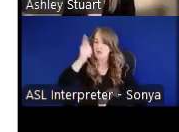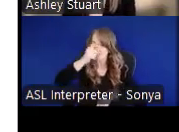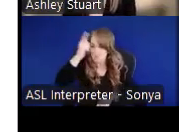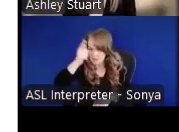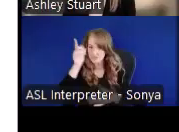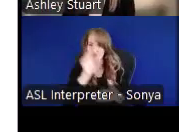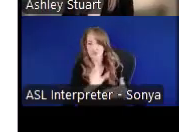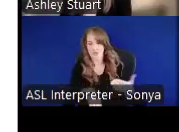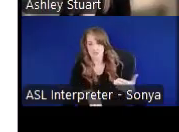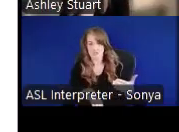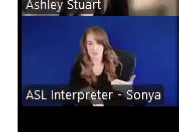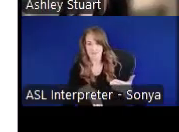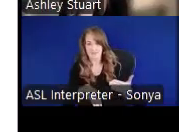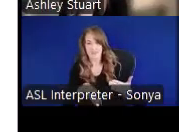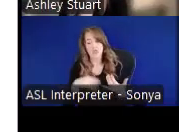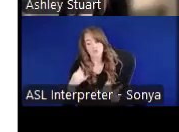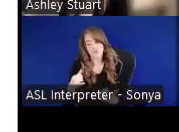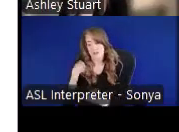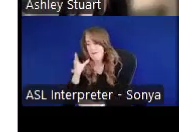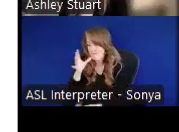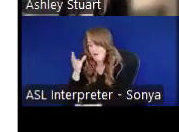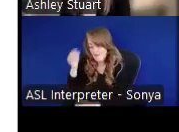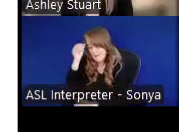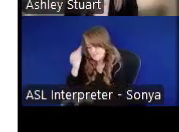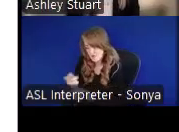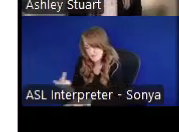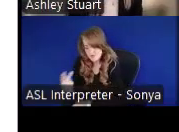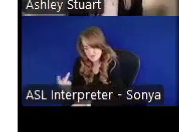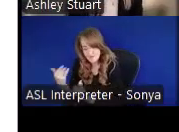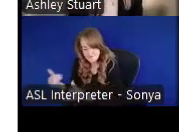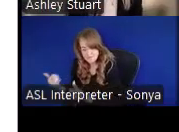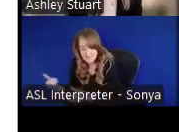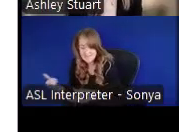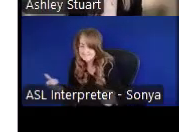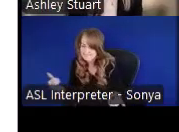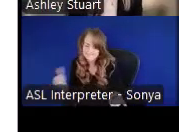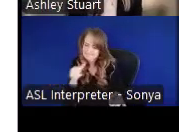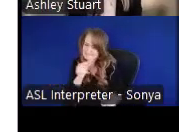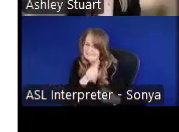on the fact that mom and brother are going to go play together and you're not included in that play.